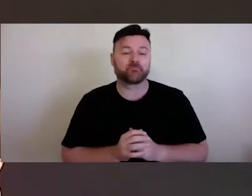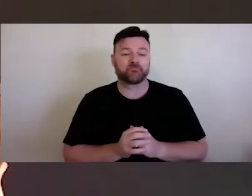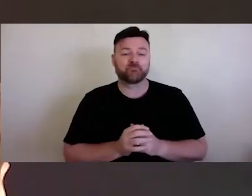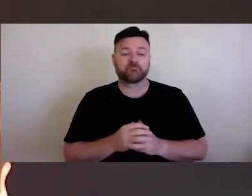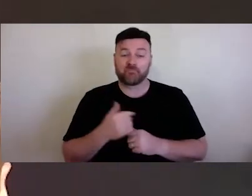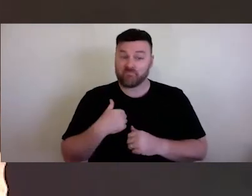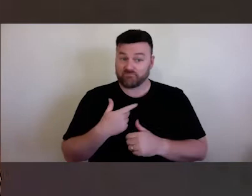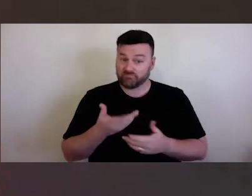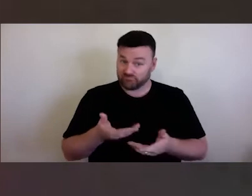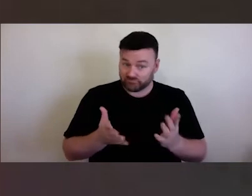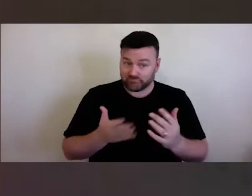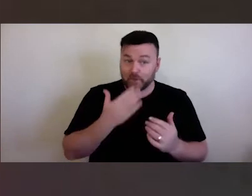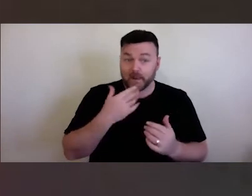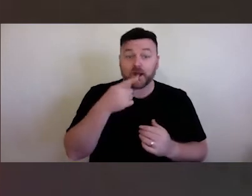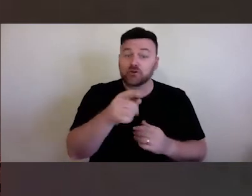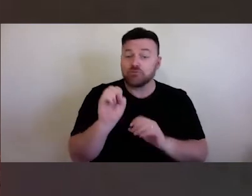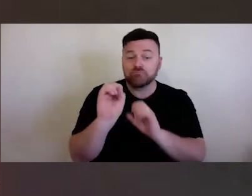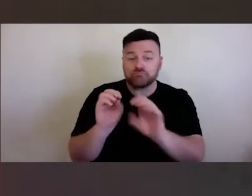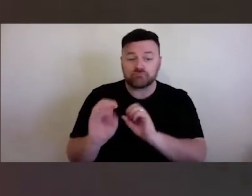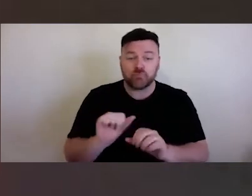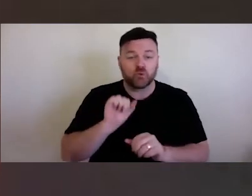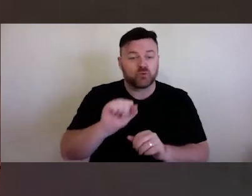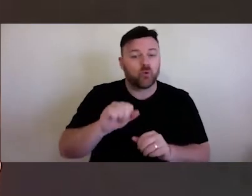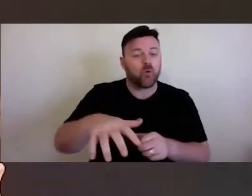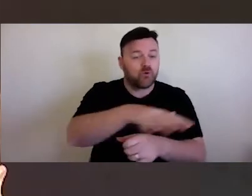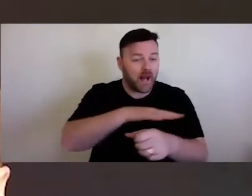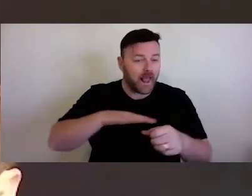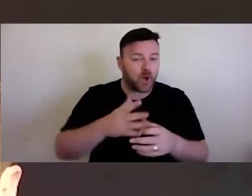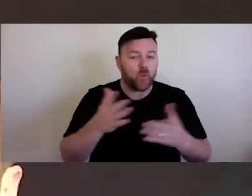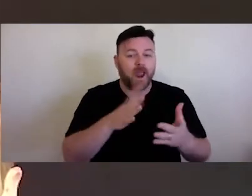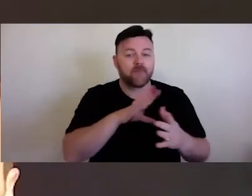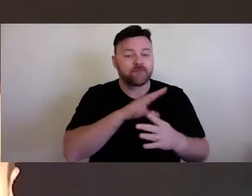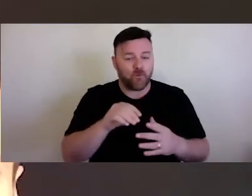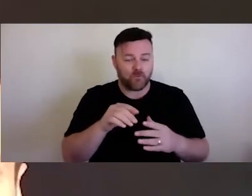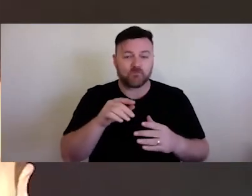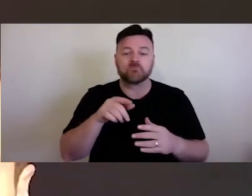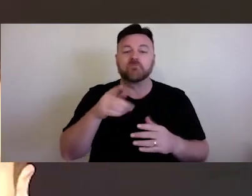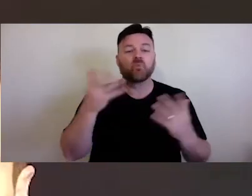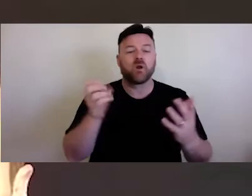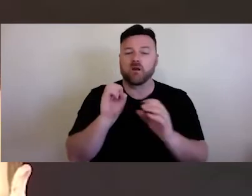share the country or land that you are connecting from today in the